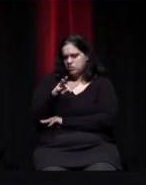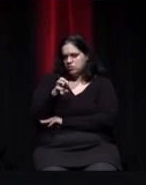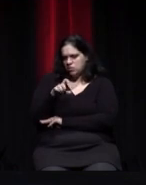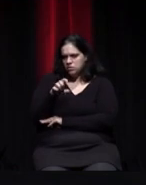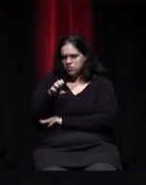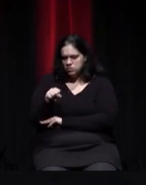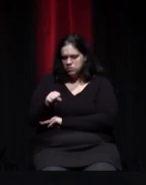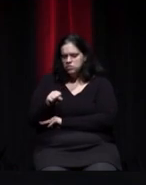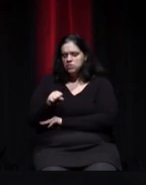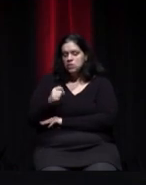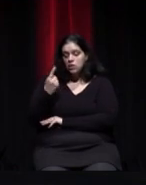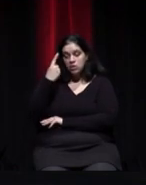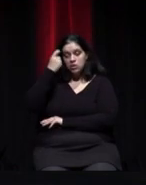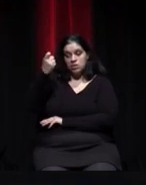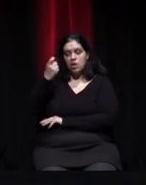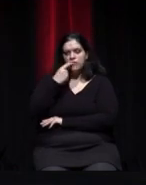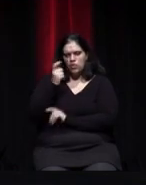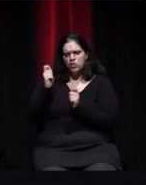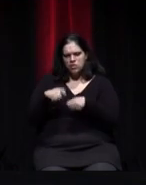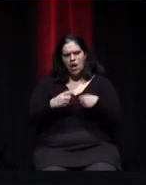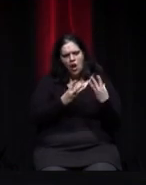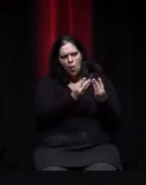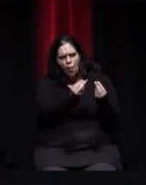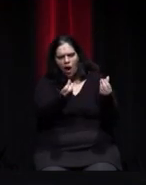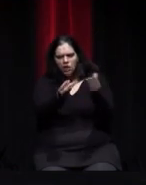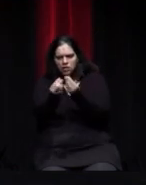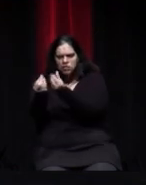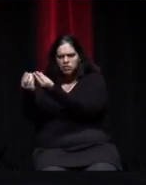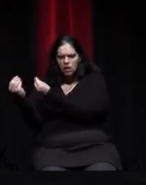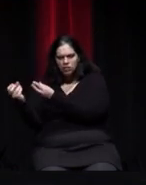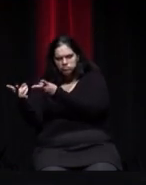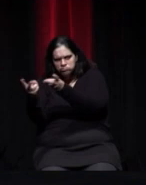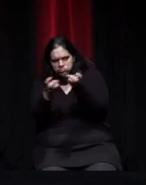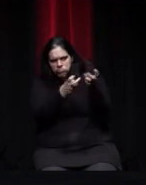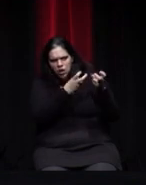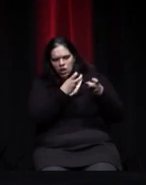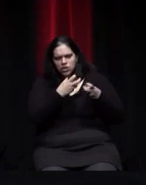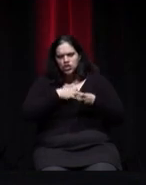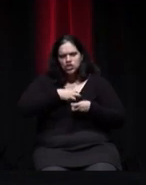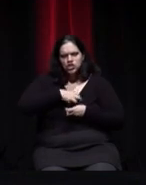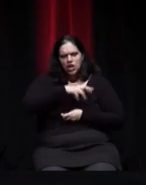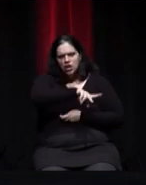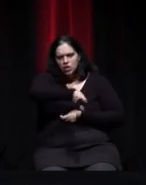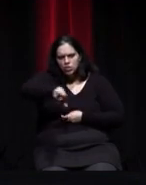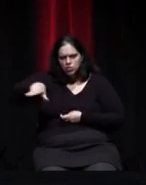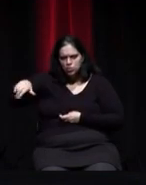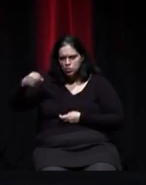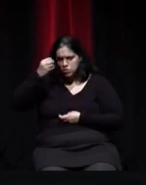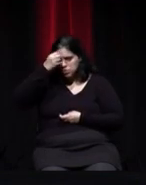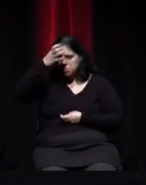to qualify states or forms knowing didn't destitute opinions.